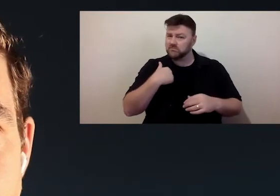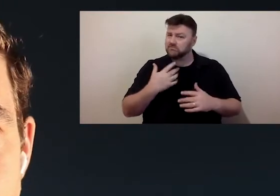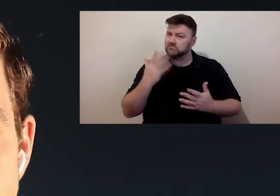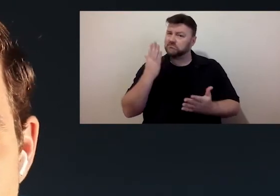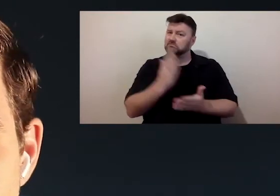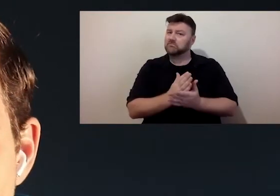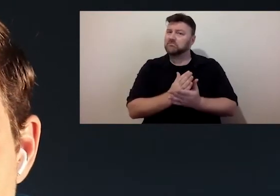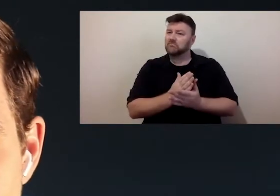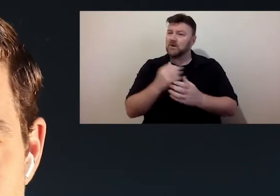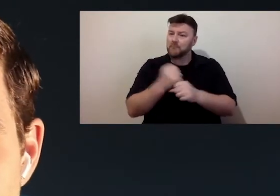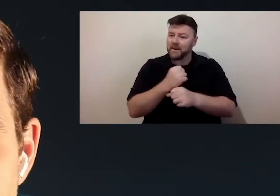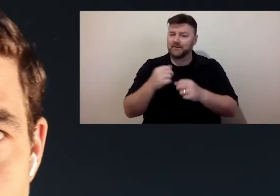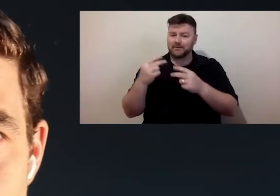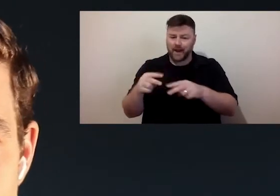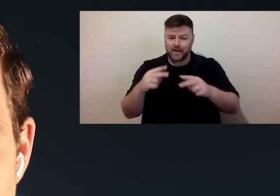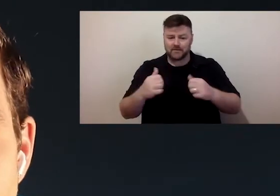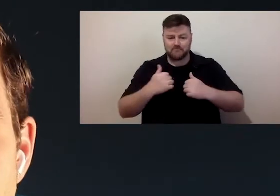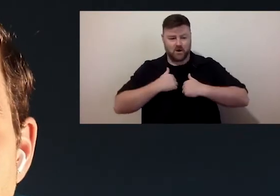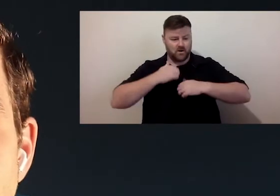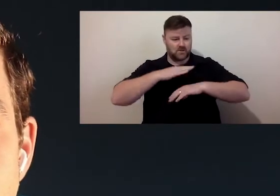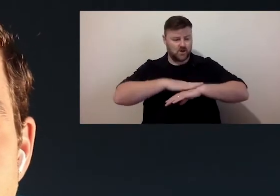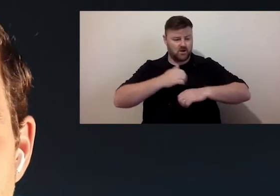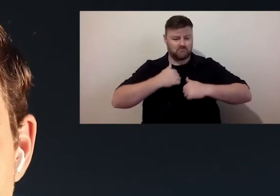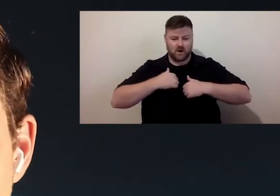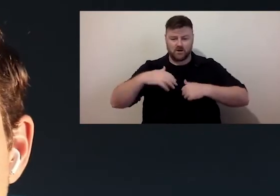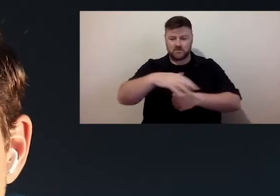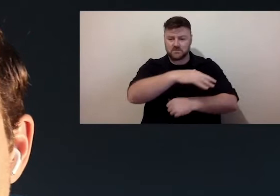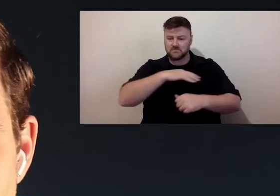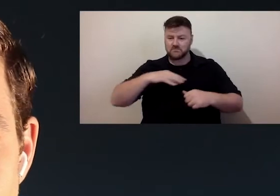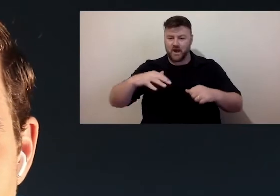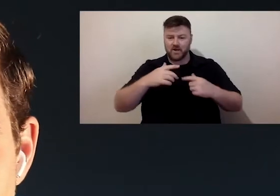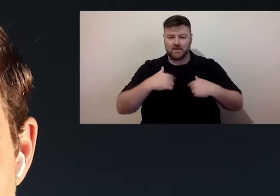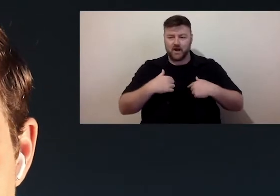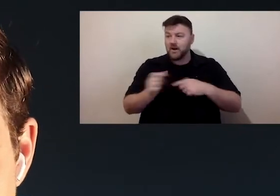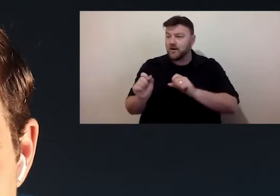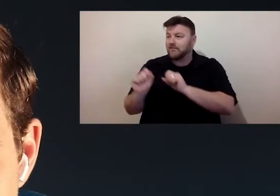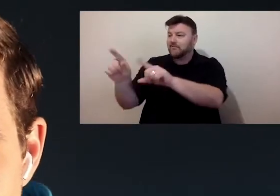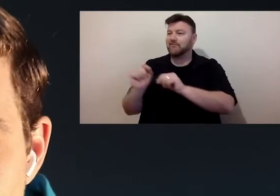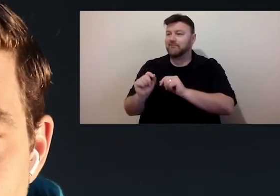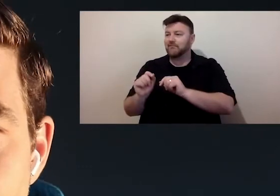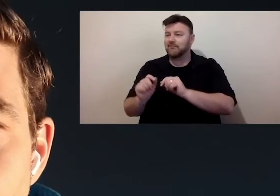Making a dance in your own time and sending it as an string